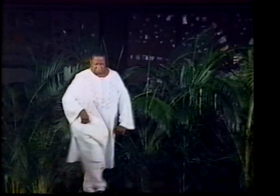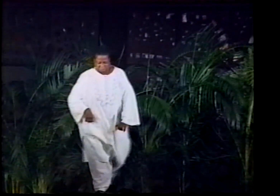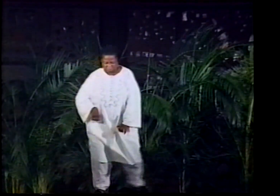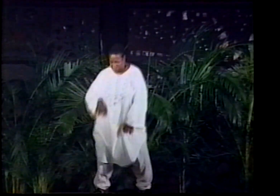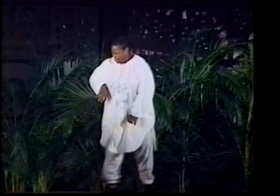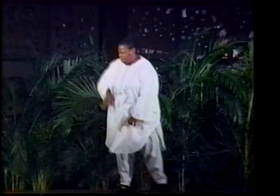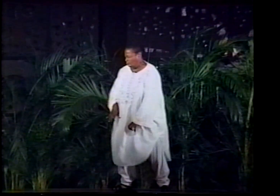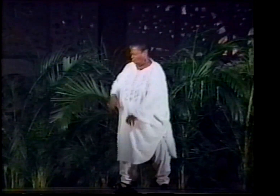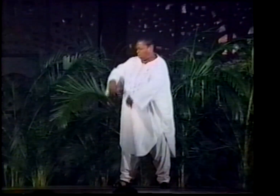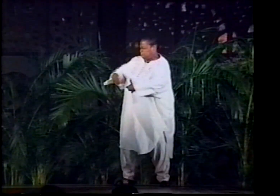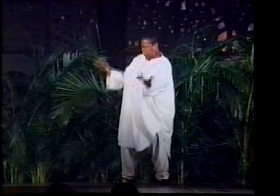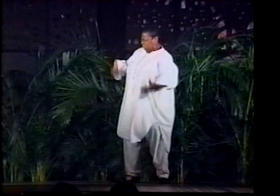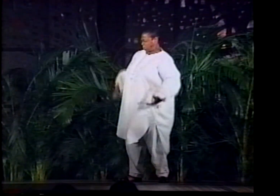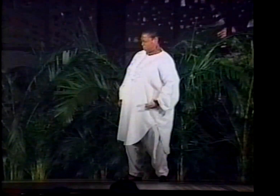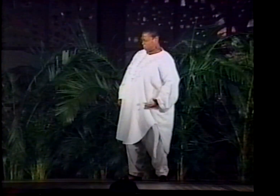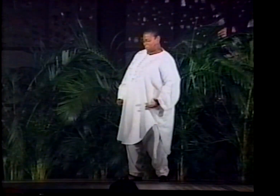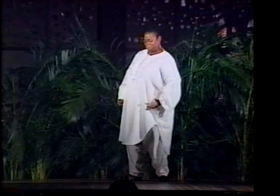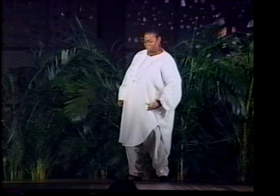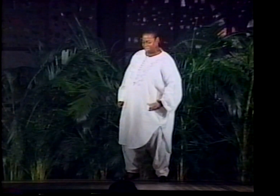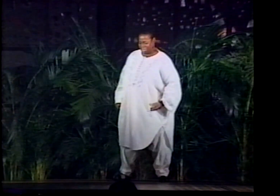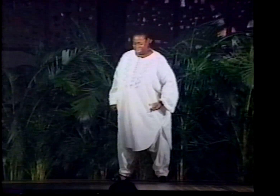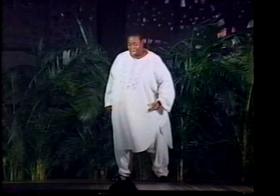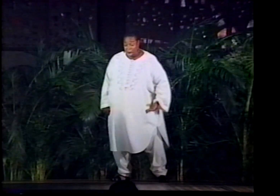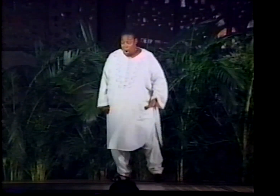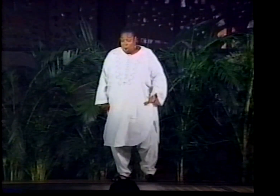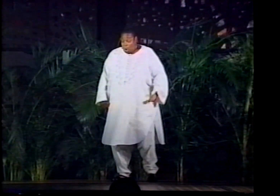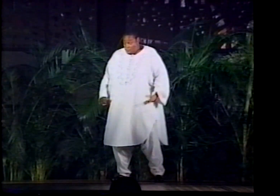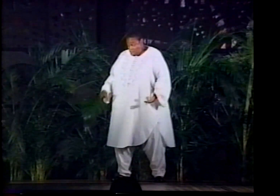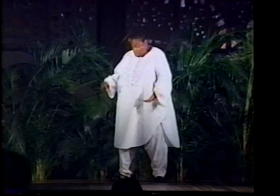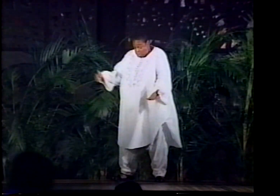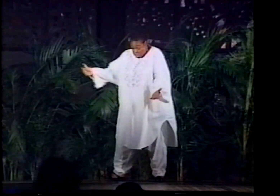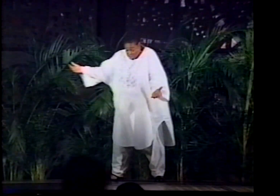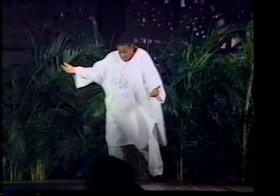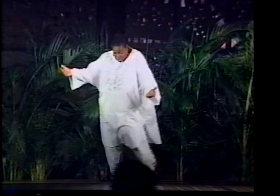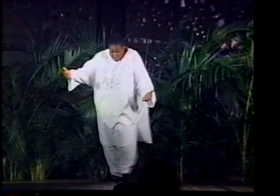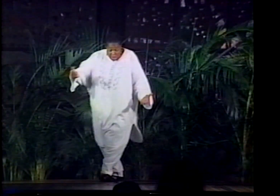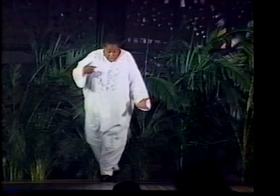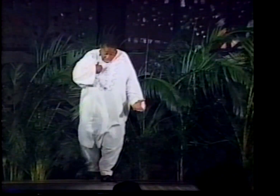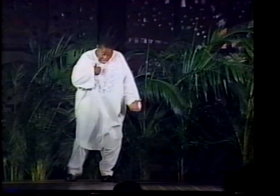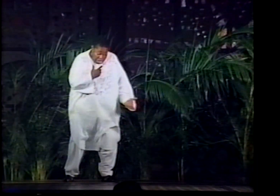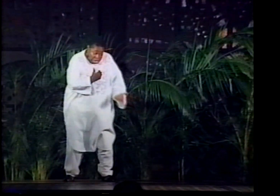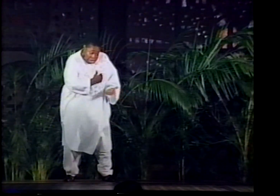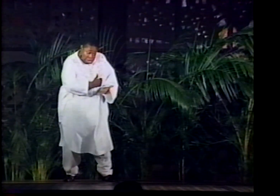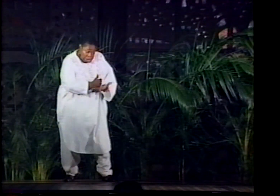being able to move this bread crumb and she interrupted his nay saying.